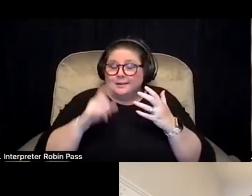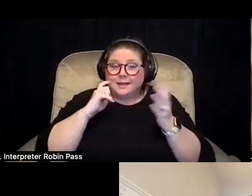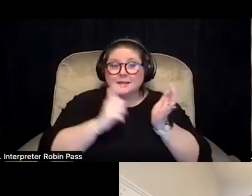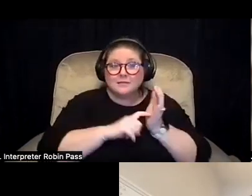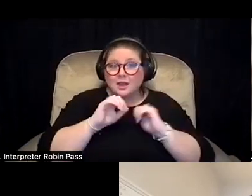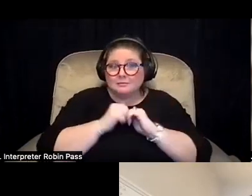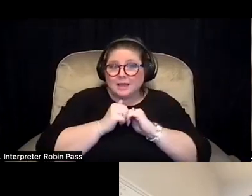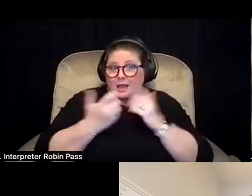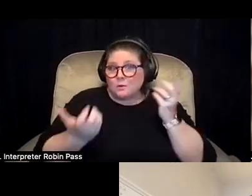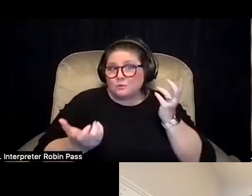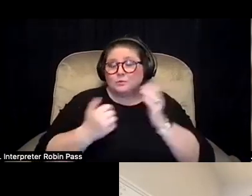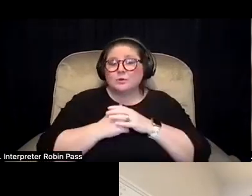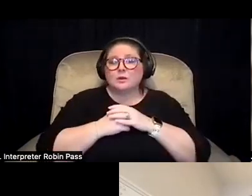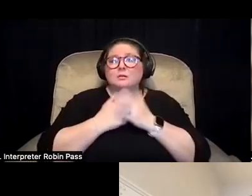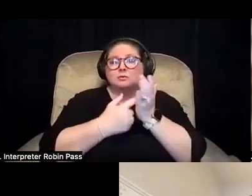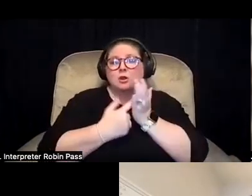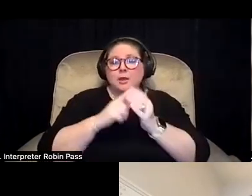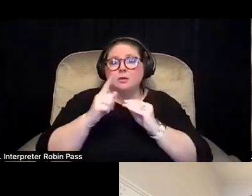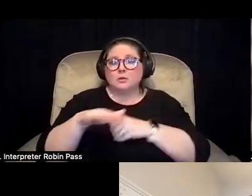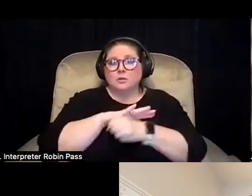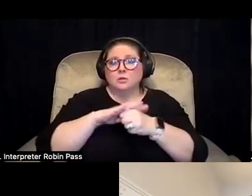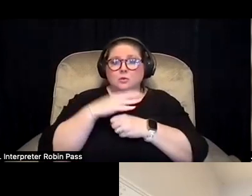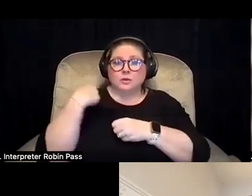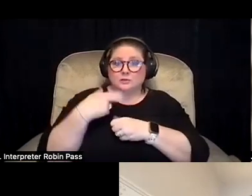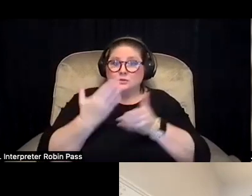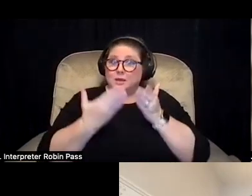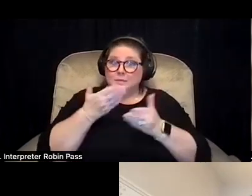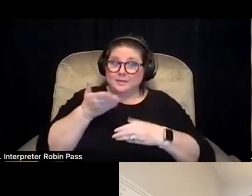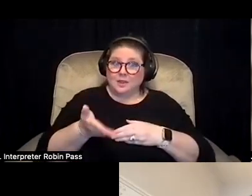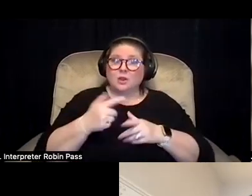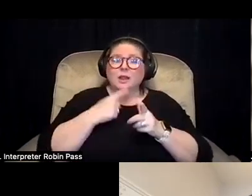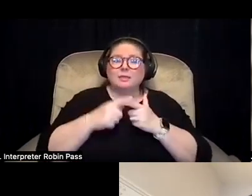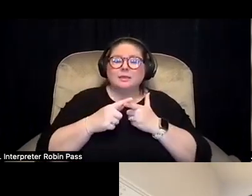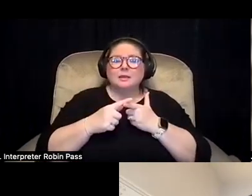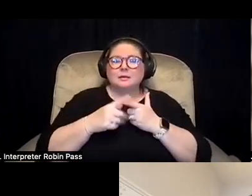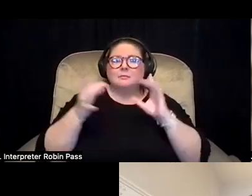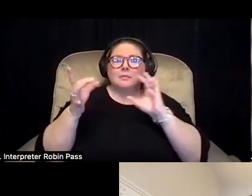then talk about the local histories that might be there and then make those other connections to um